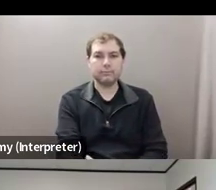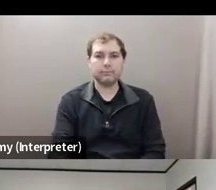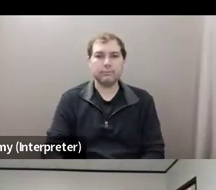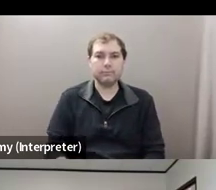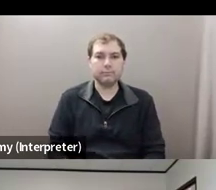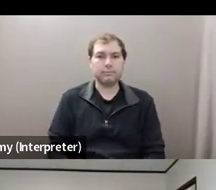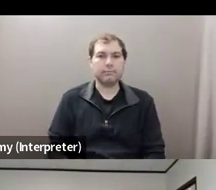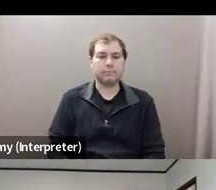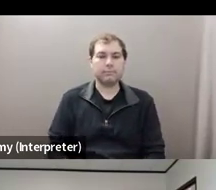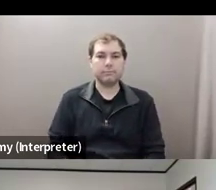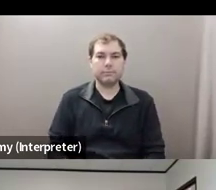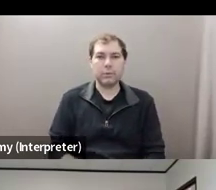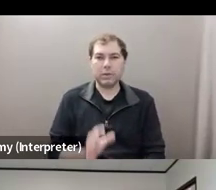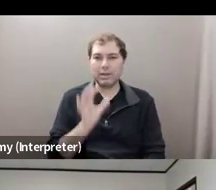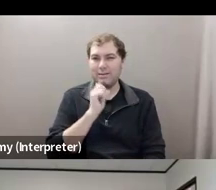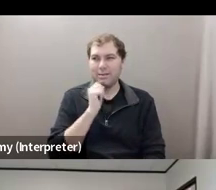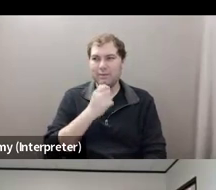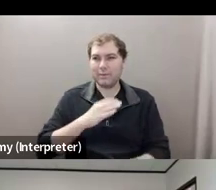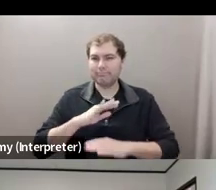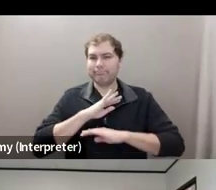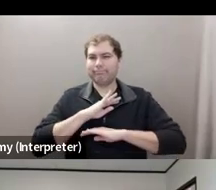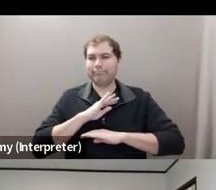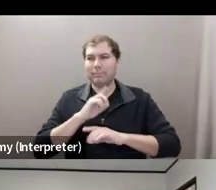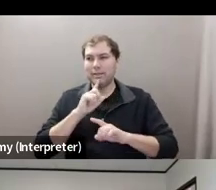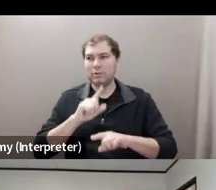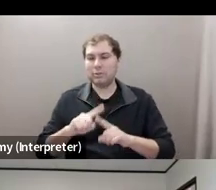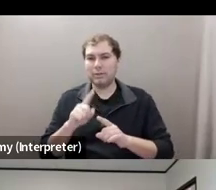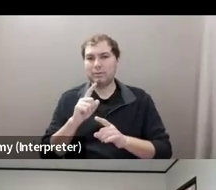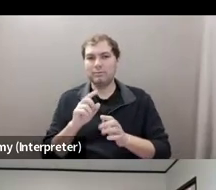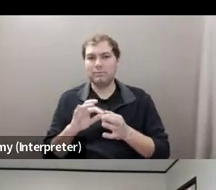Beck Levin: I I don't think this is a very satisfactory answer, but I would say that there is no